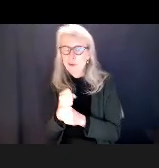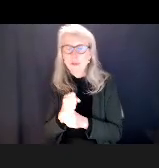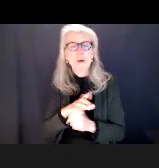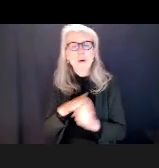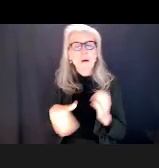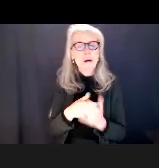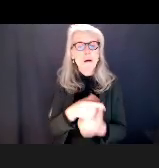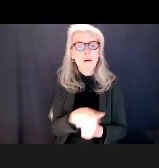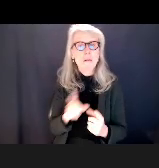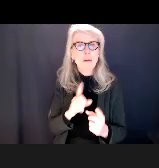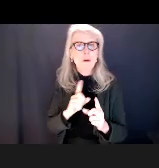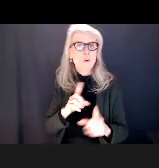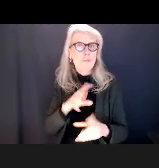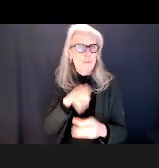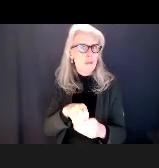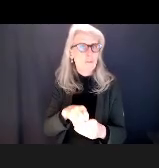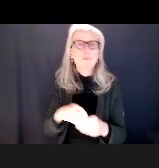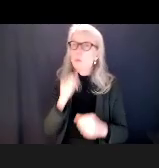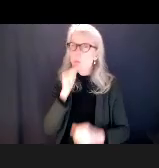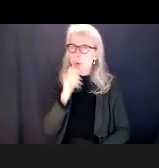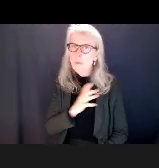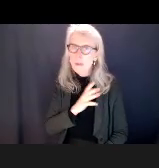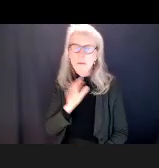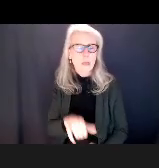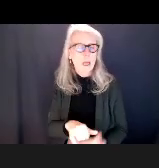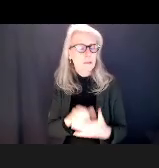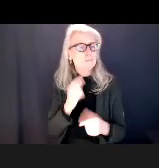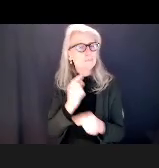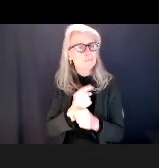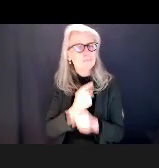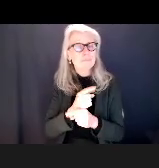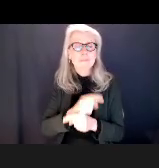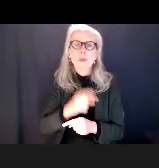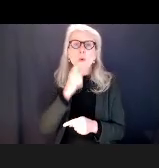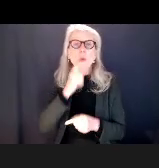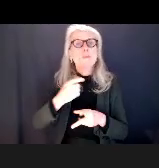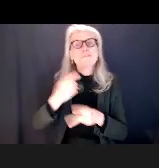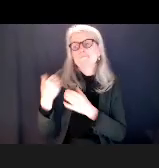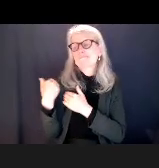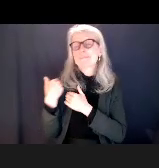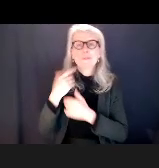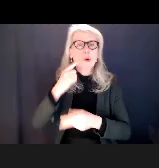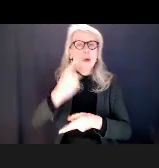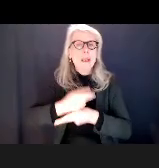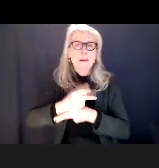which coincides with the historical trend towards feminization of care work. The care provisioning